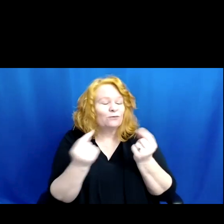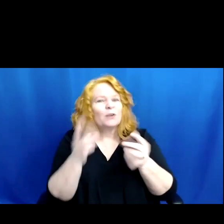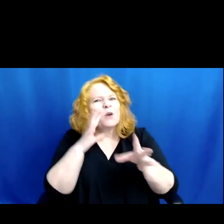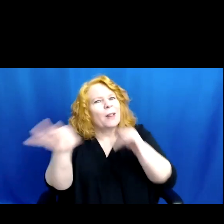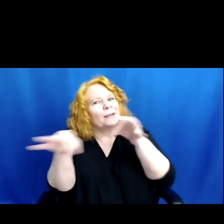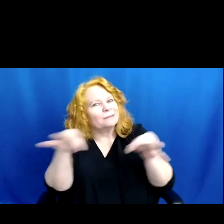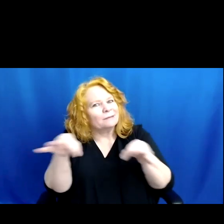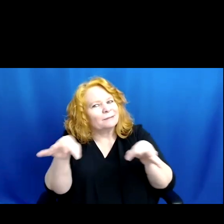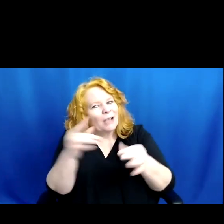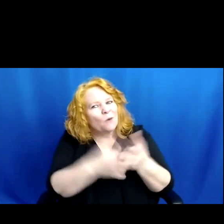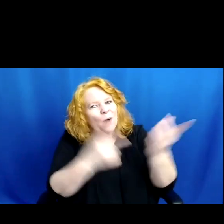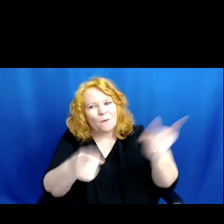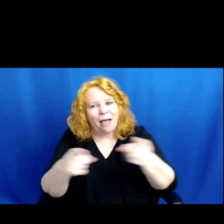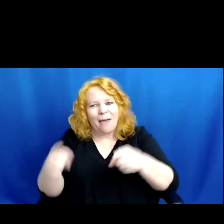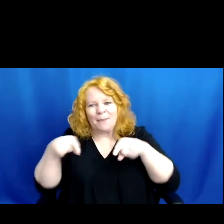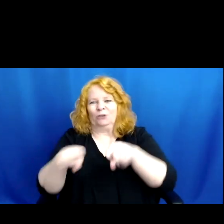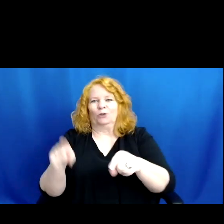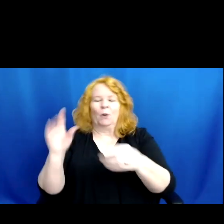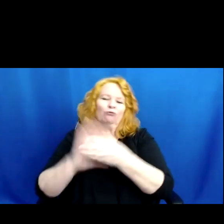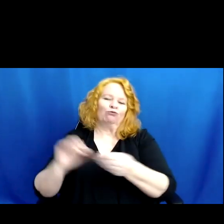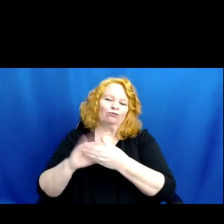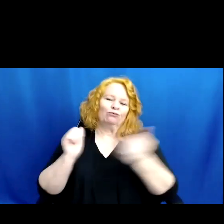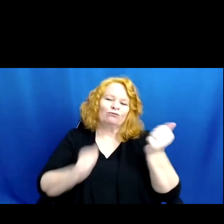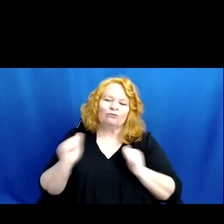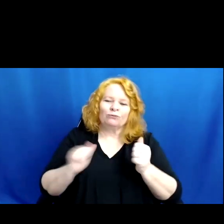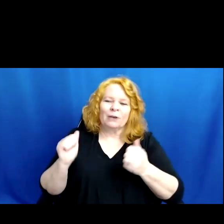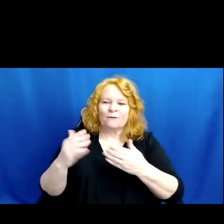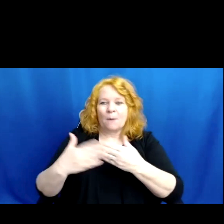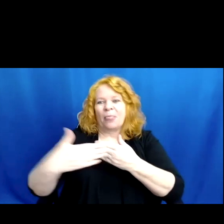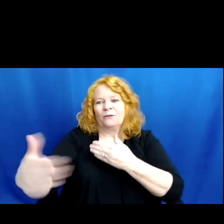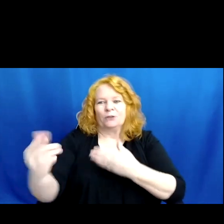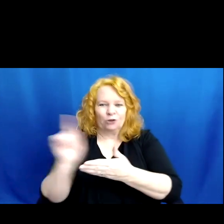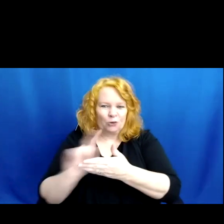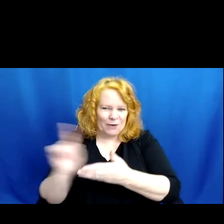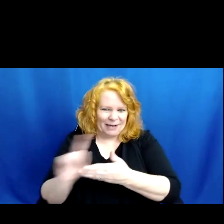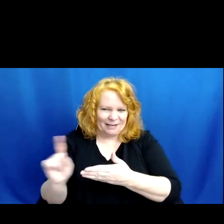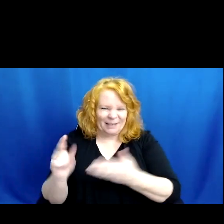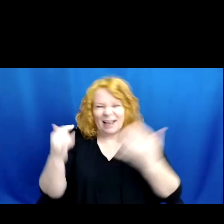to happen in the story time shows each week. This is the pre- show session.